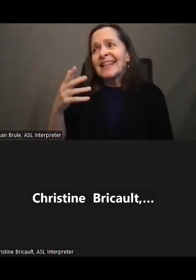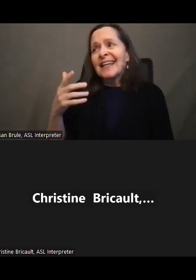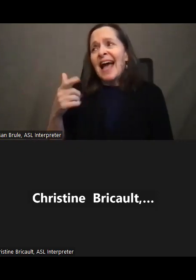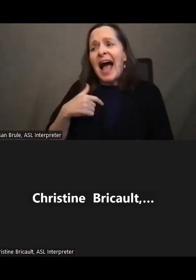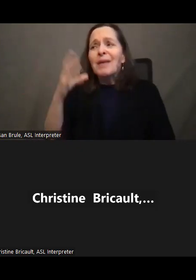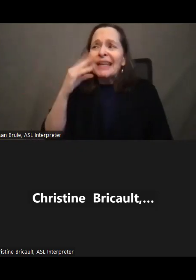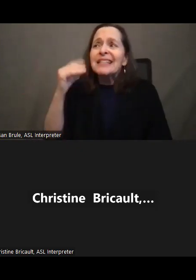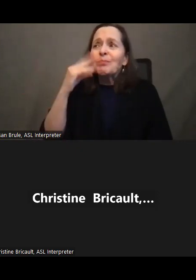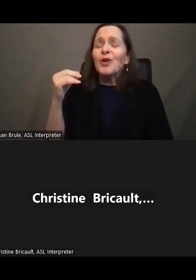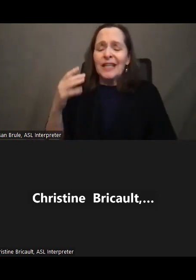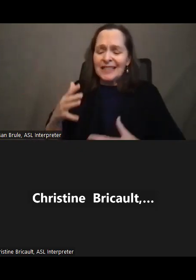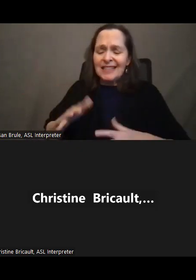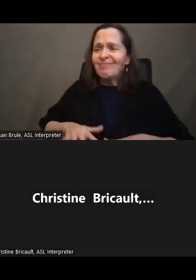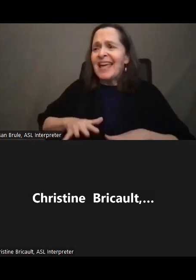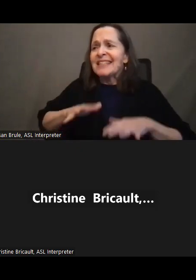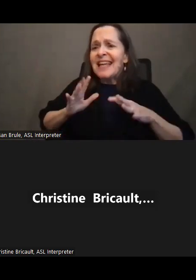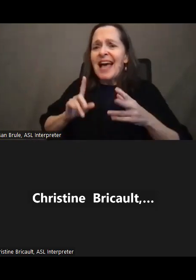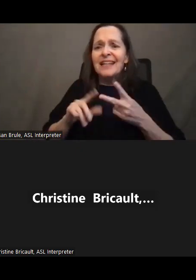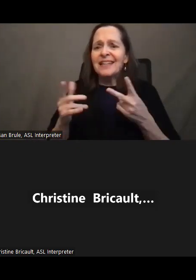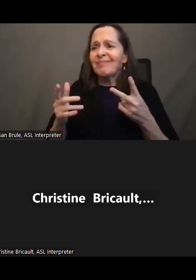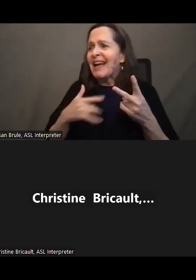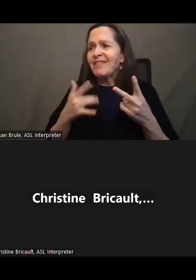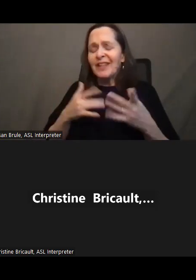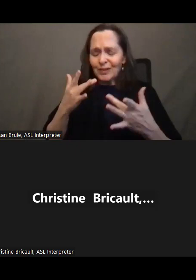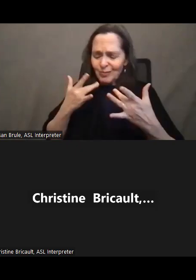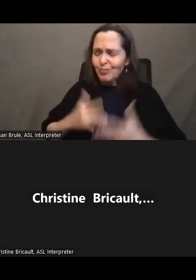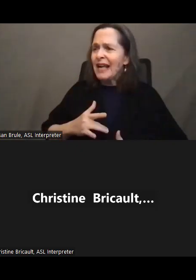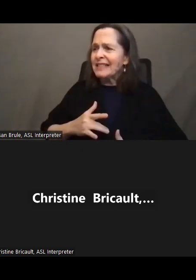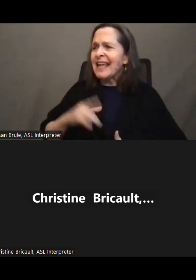have additional time to prepare the minutes. How can the town manager respond?